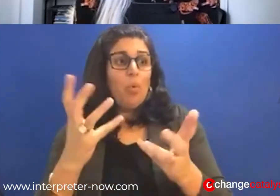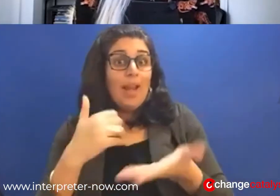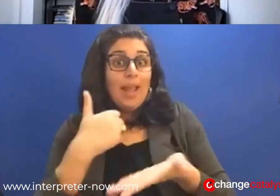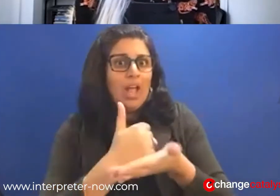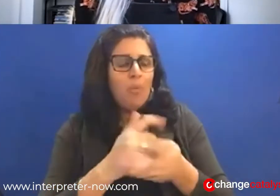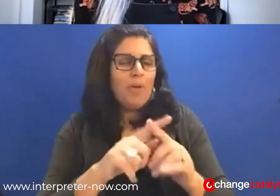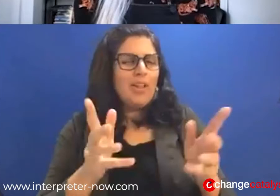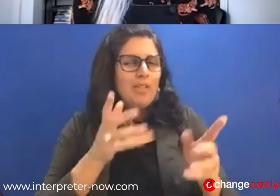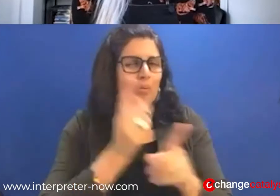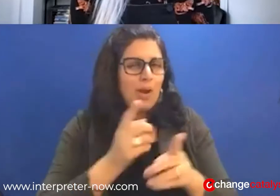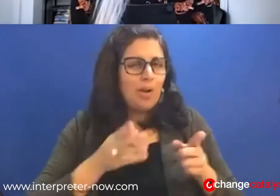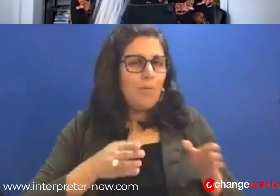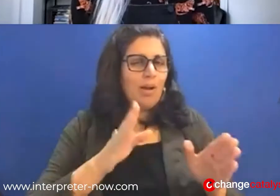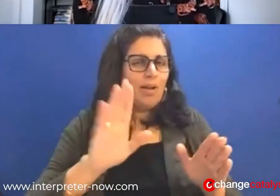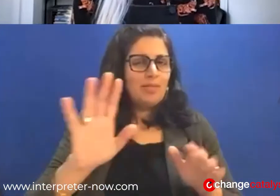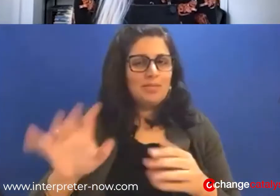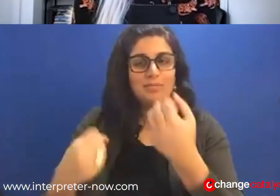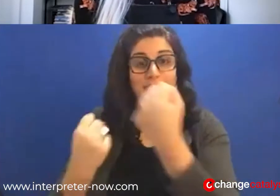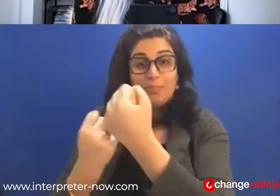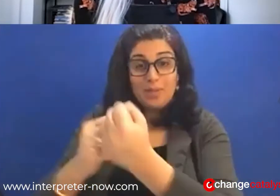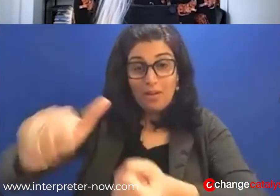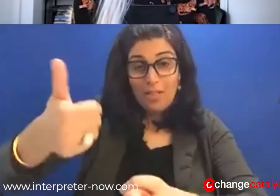And to be an ally to others and to yourself, I think, is really important when you think